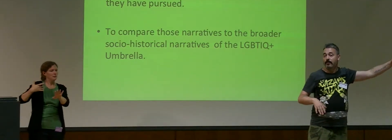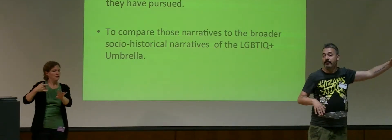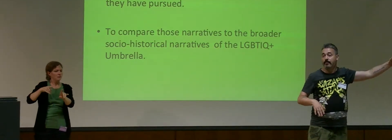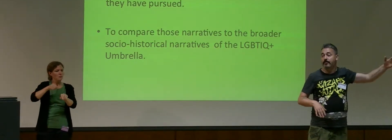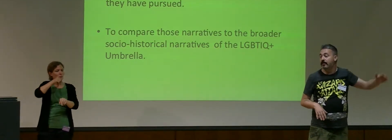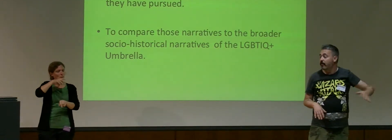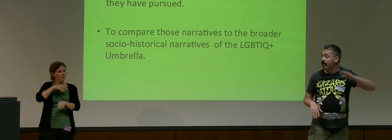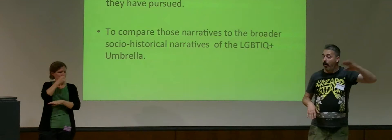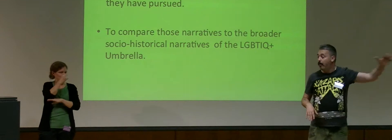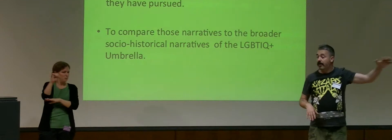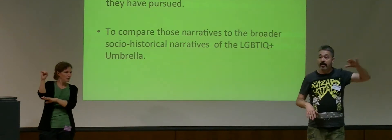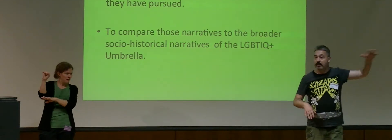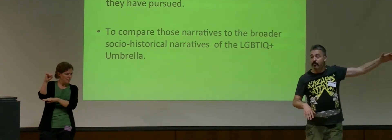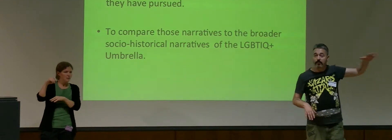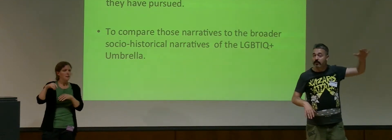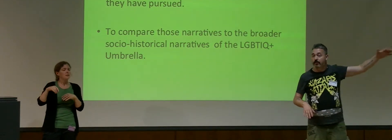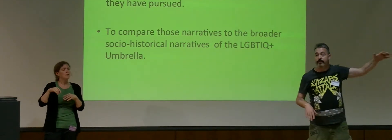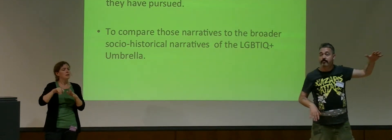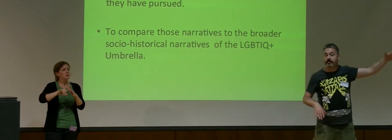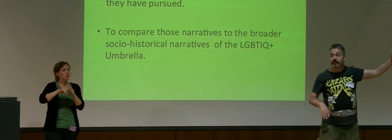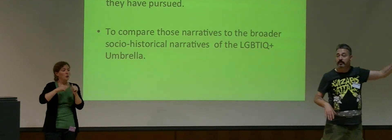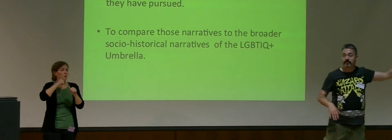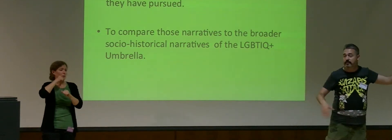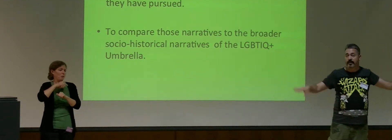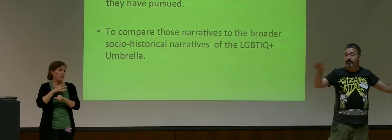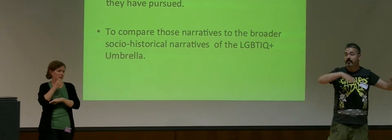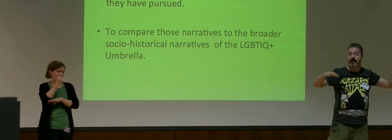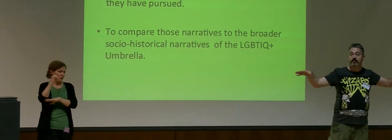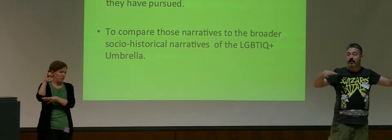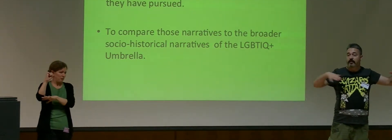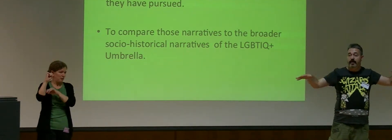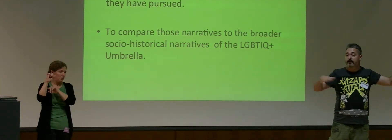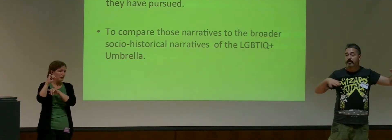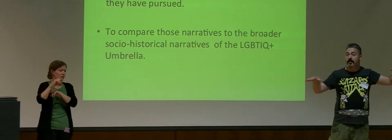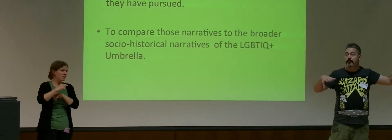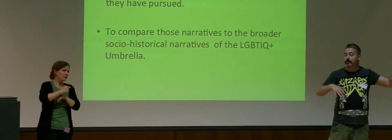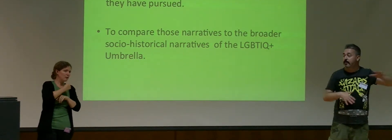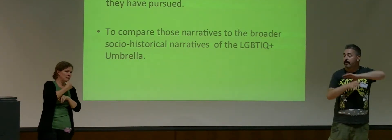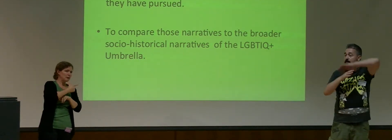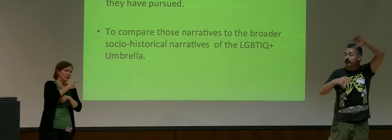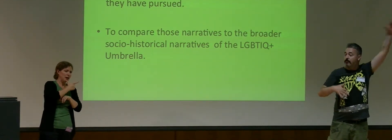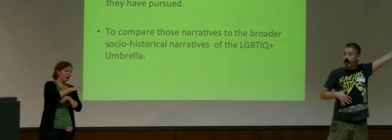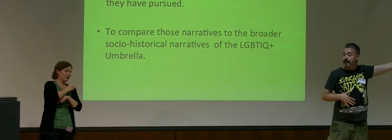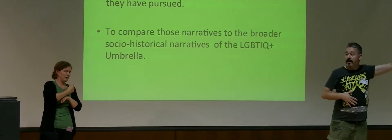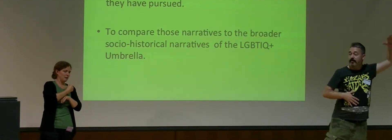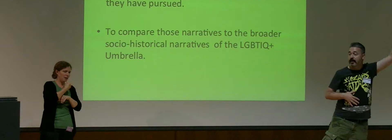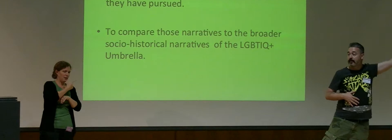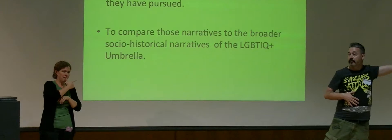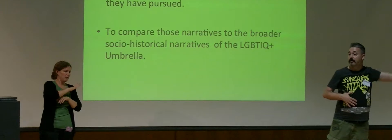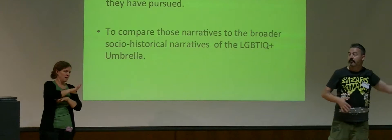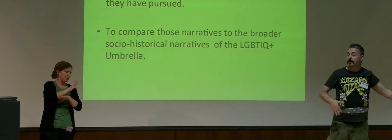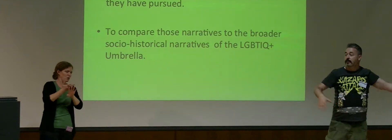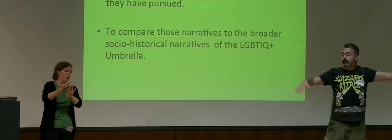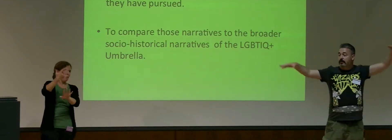The women’s movement - it all begins with the women’s movement. It doesn’t begin with the lesbian and gay movement. It begins right back then.